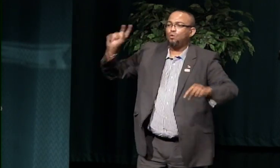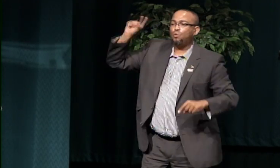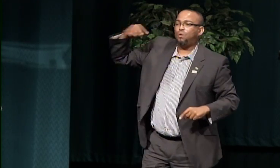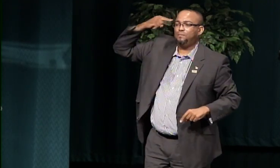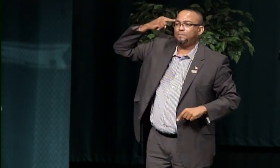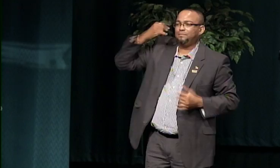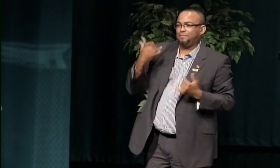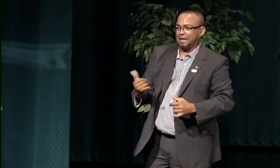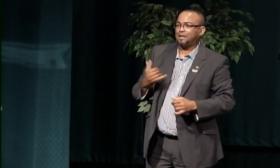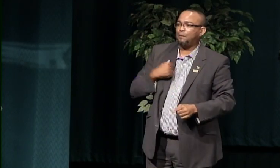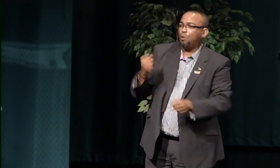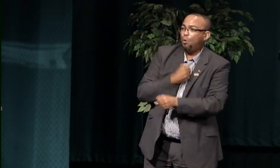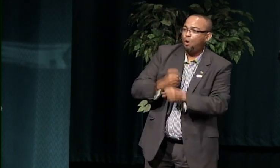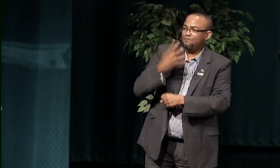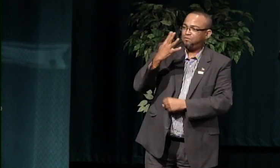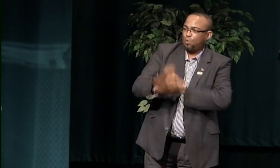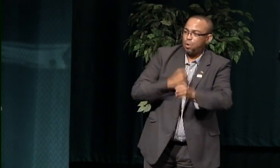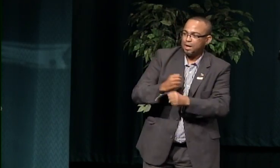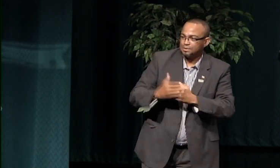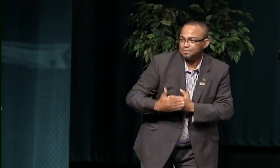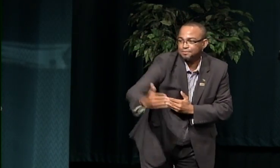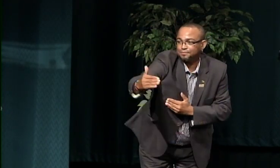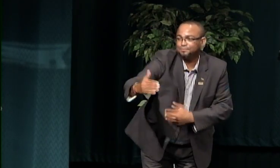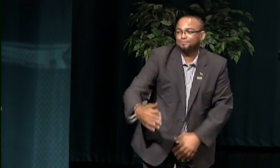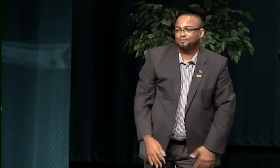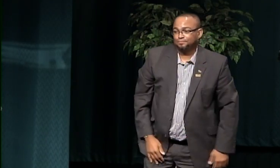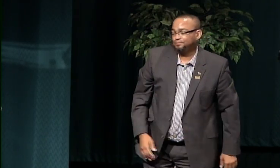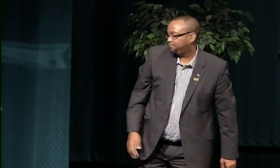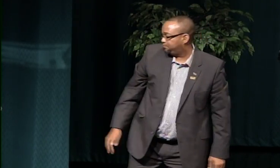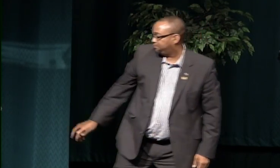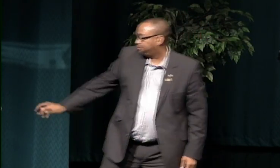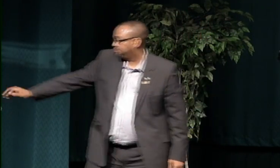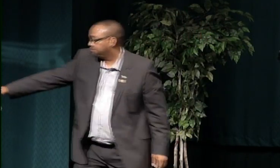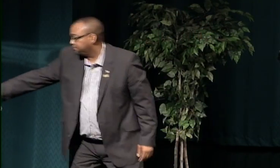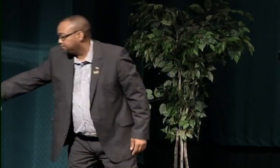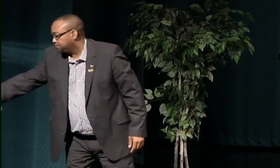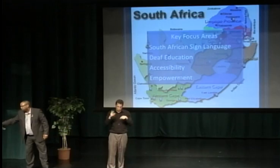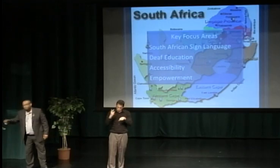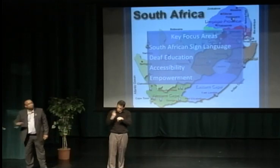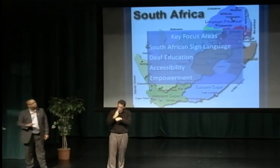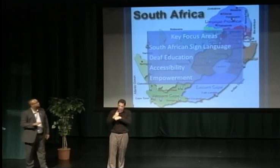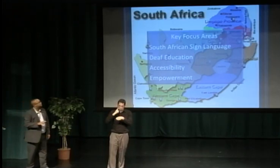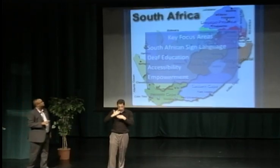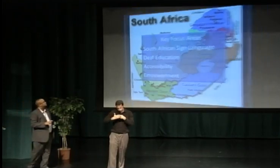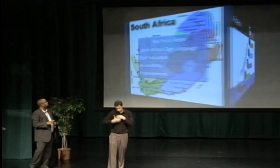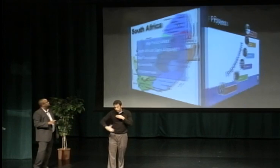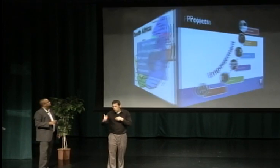with the conventions, the U.N. conventions. This will be what we focus on in our work